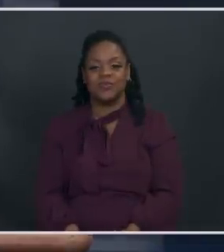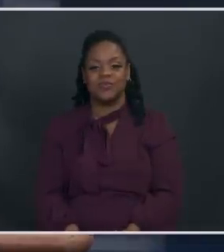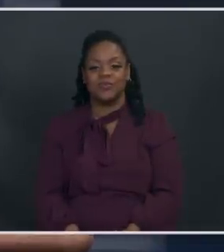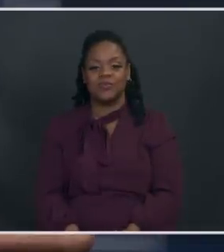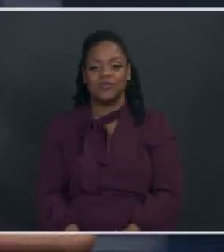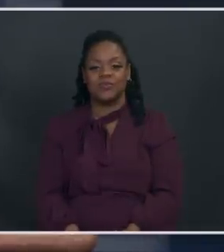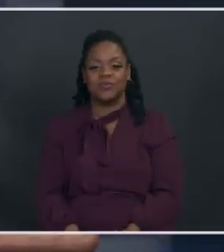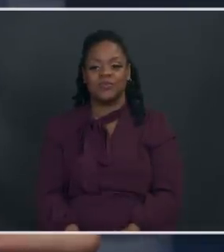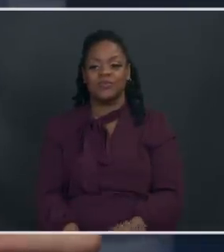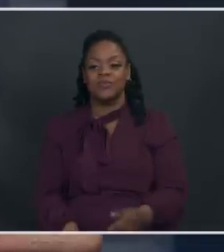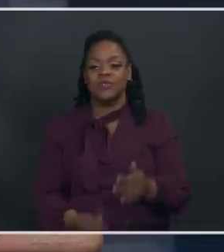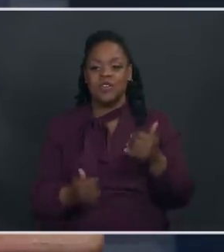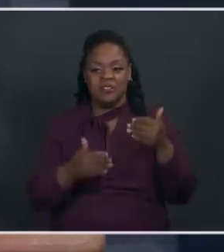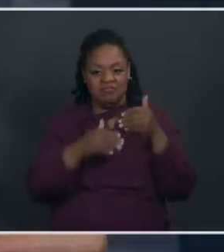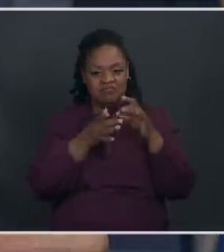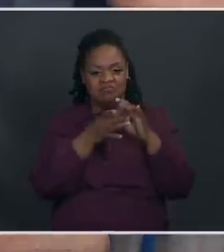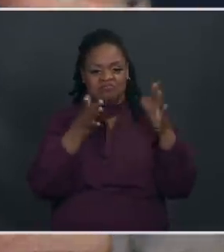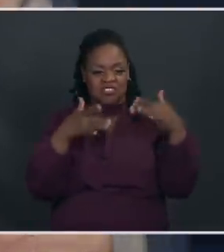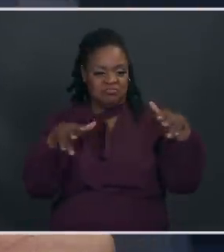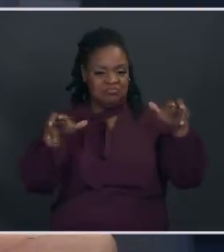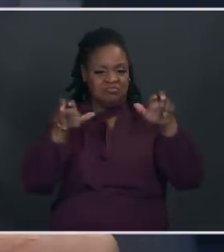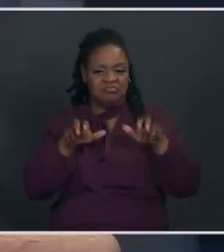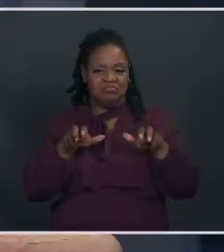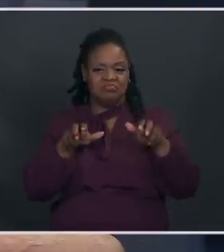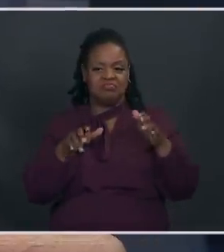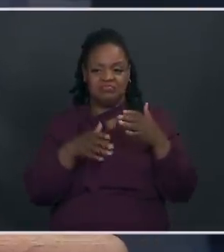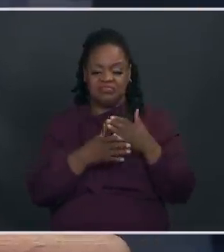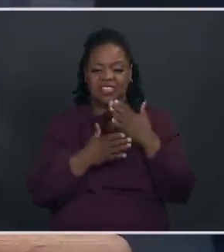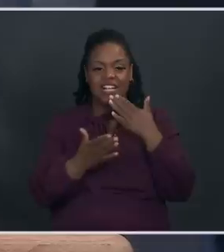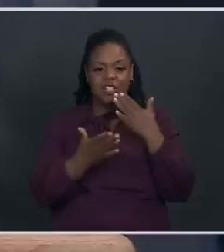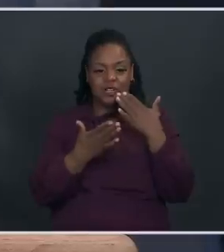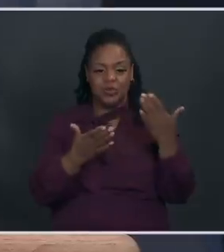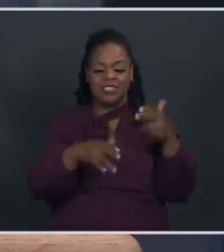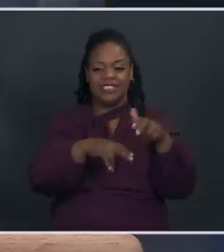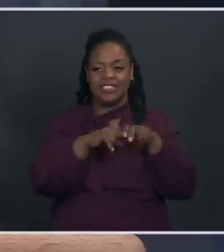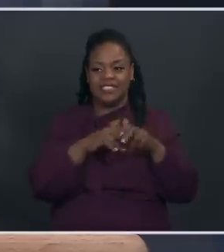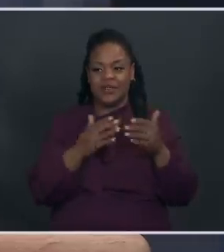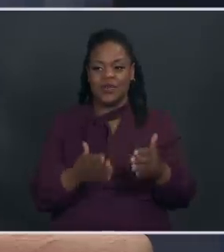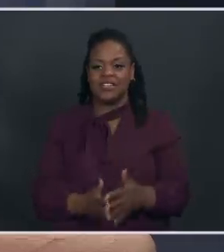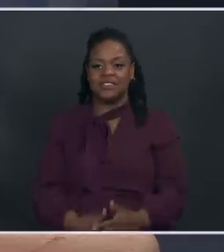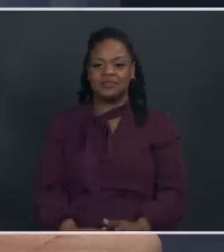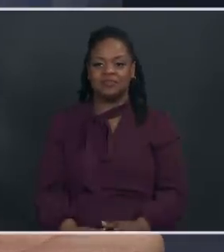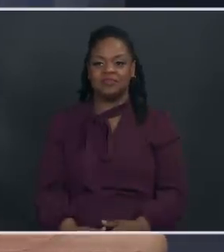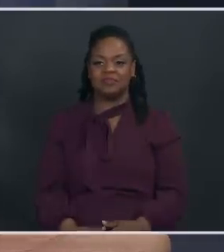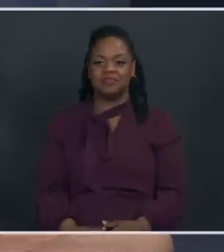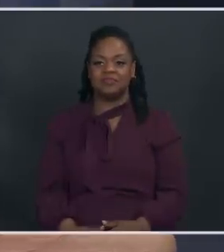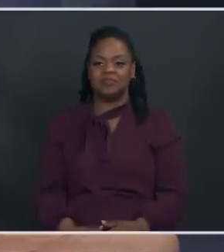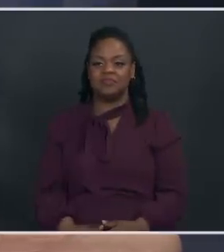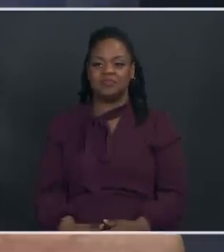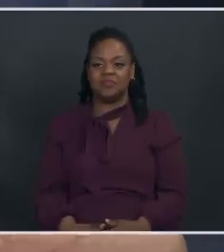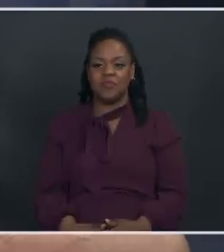Administrator McCarthy: Thank you. Ms. Psaki: -- to go see the President. So you can all see they're both experienced